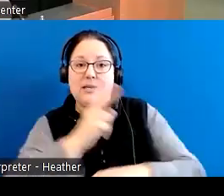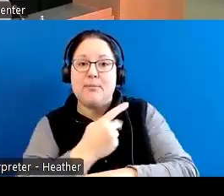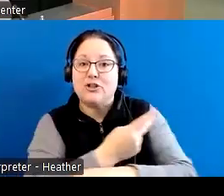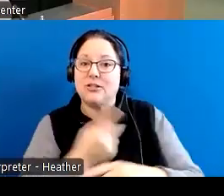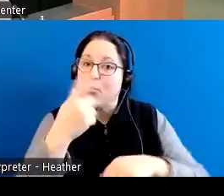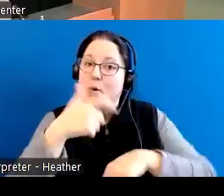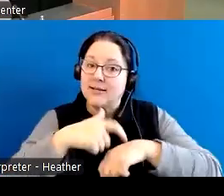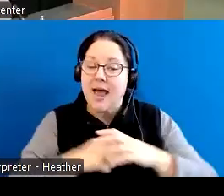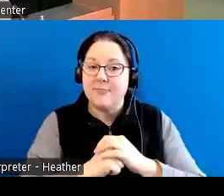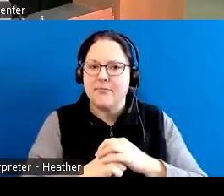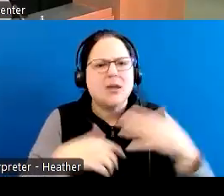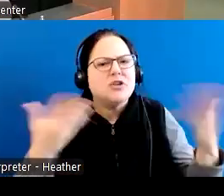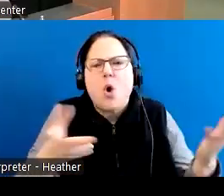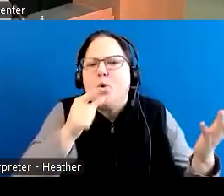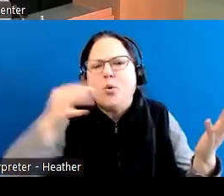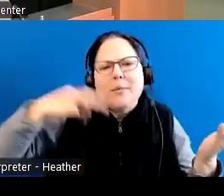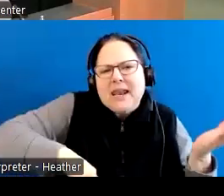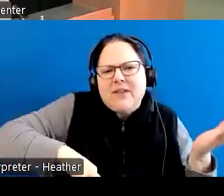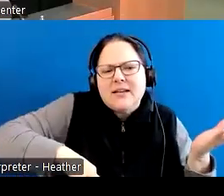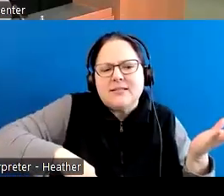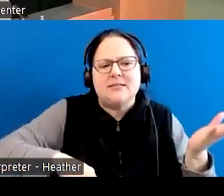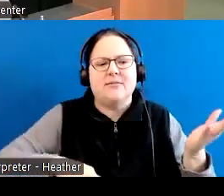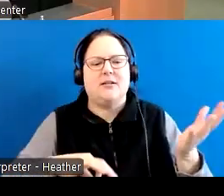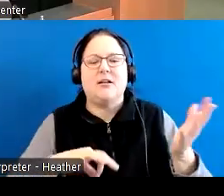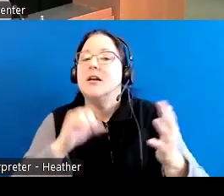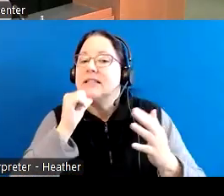could benefit? So we've expanded our criteria. So, it's not just adolescence, although the majority